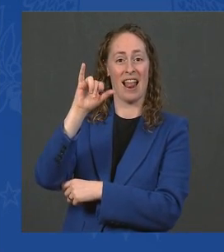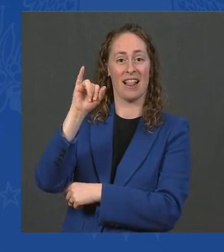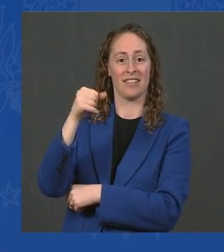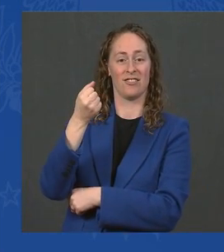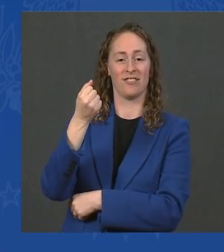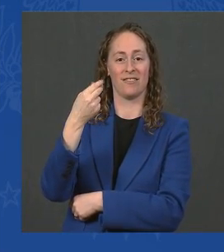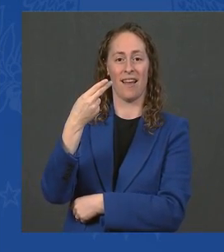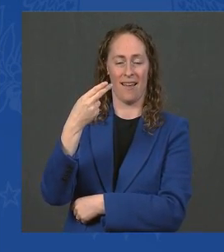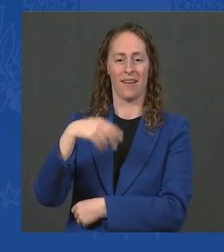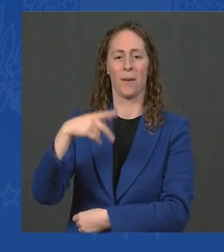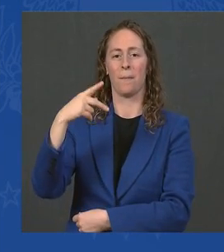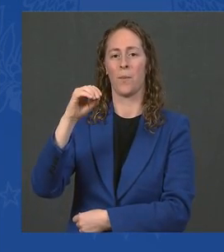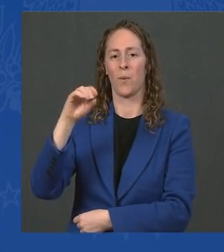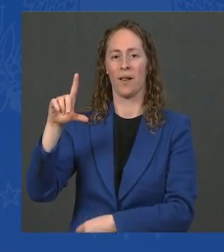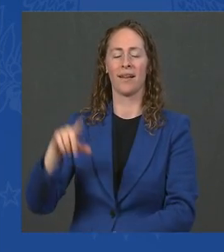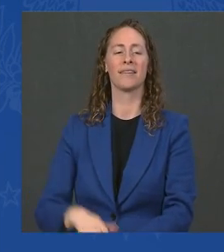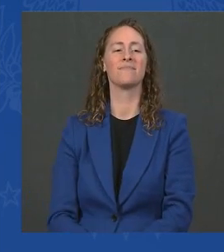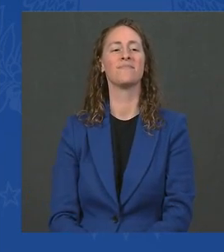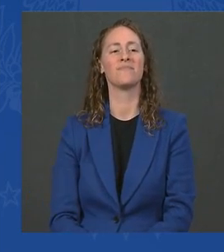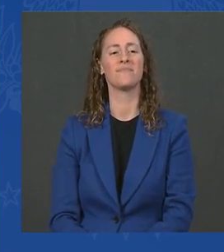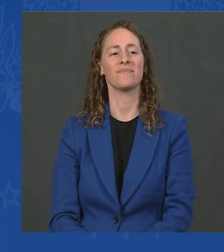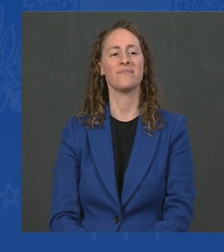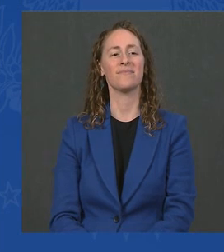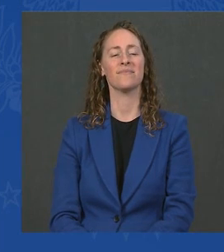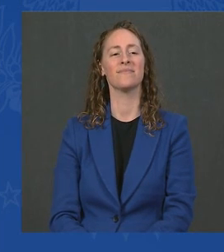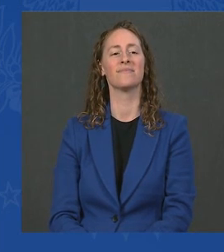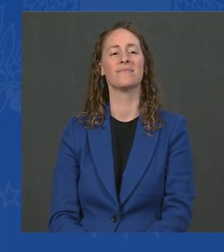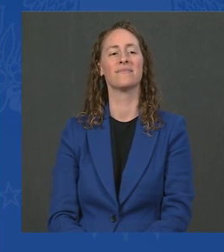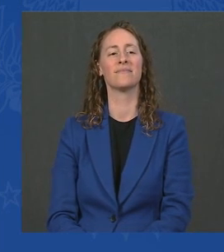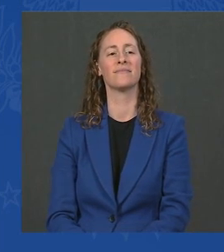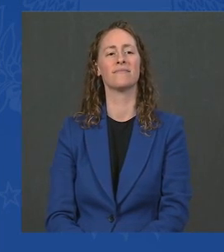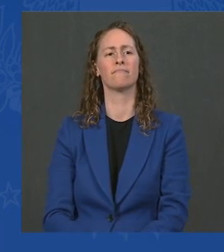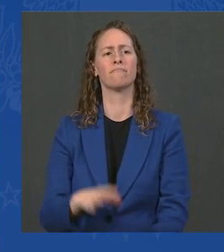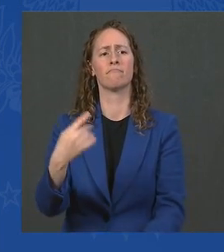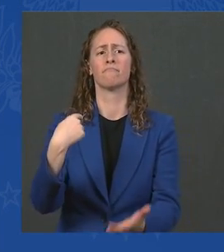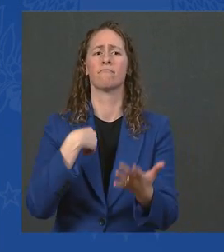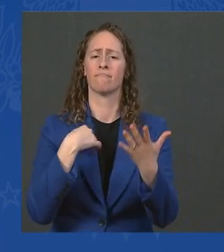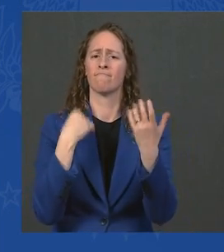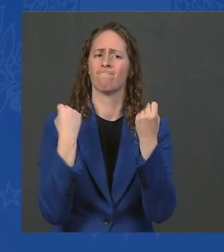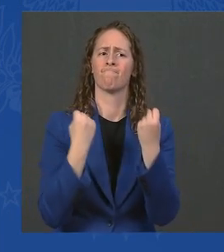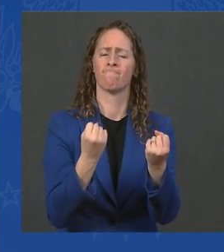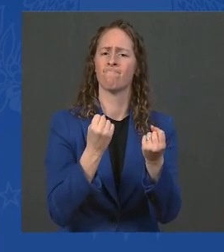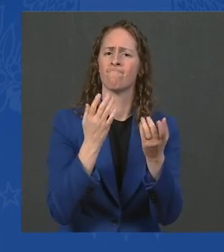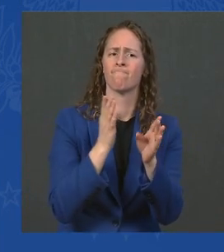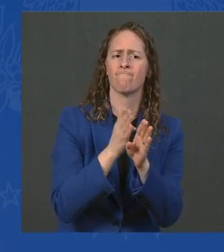Brooklyn Middle School is an arts integrated school located in District of Columbia public school system